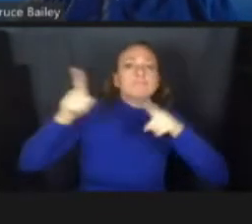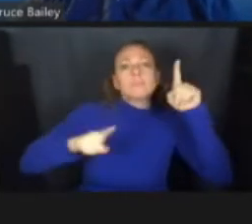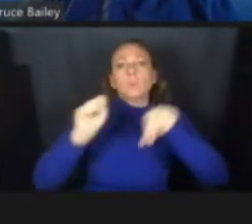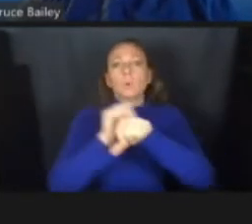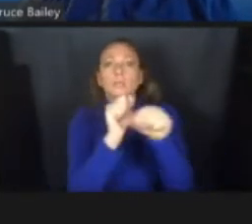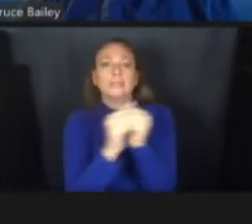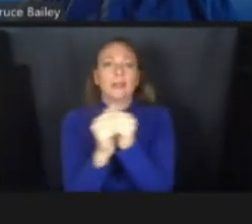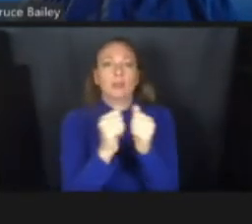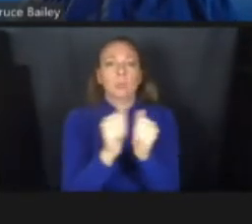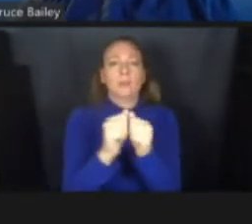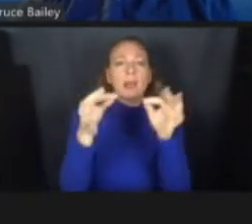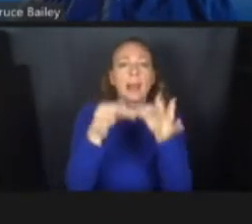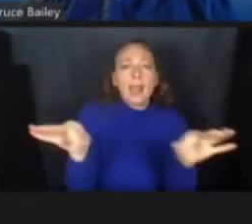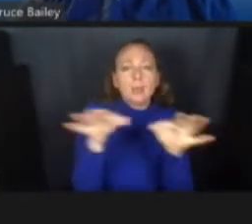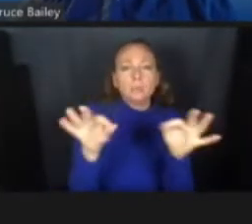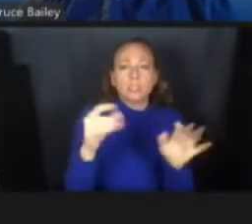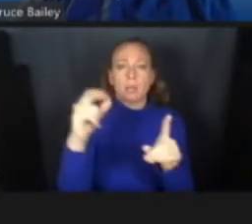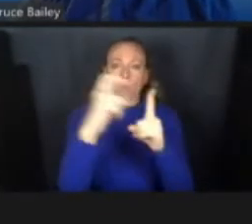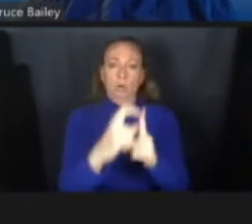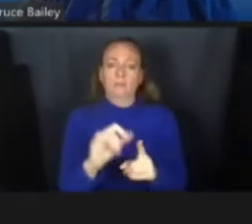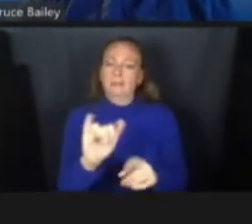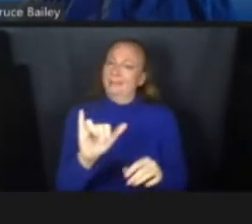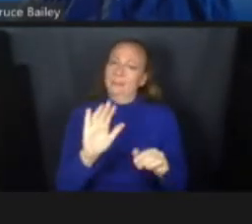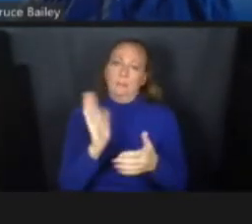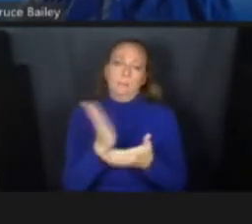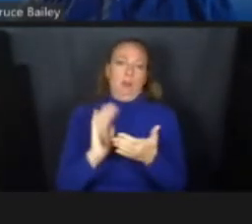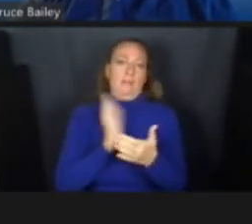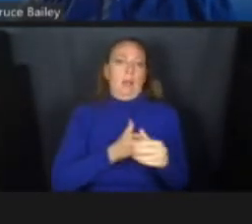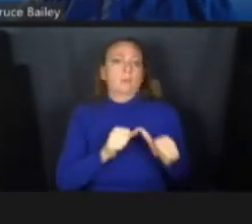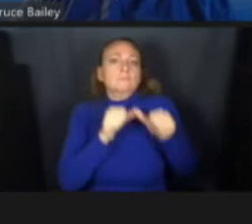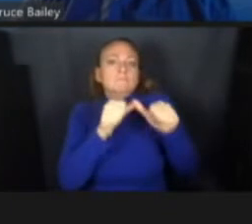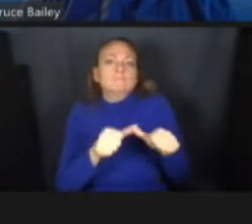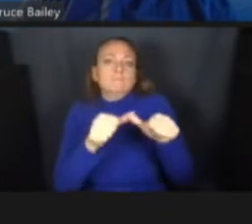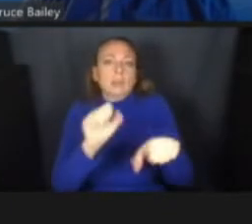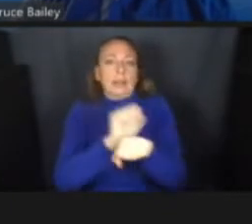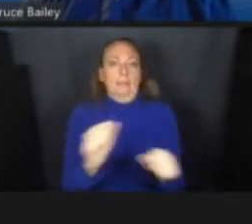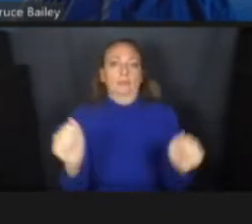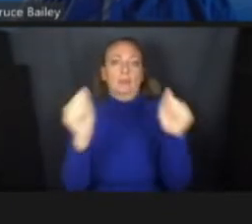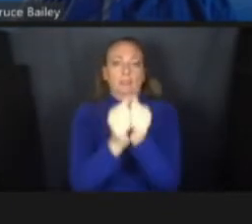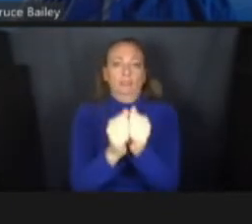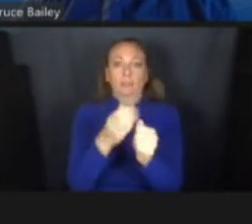It's part of our continuing collaboration. And it's part of the discussion, recently been discussions,